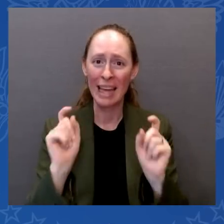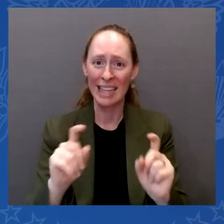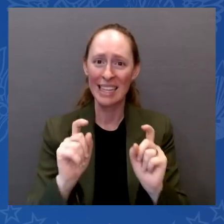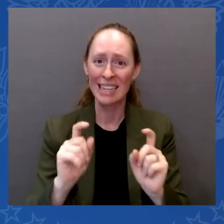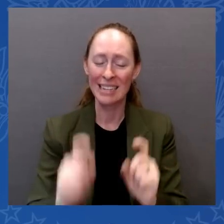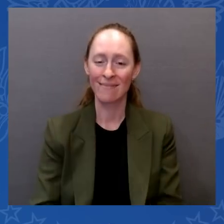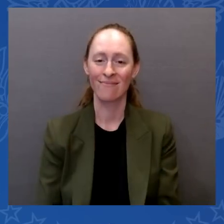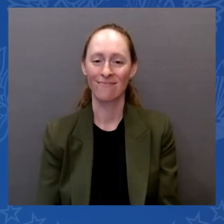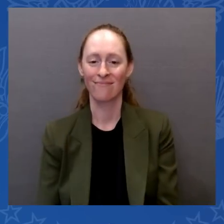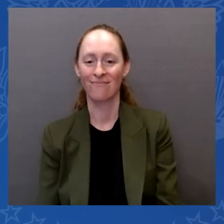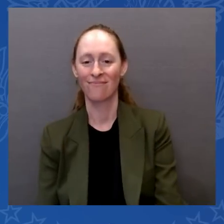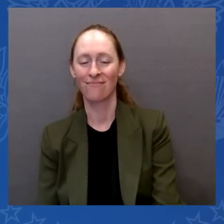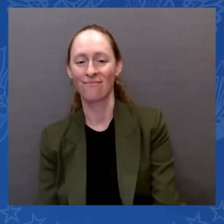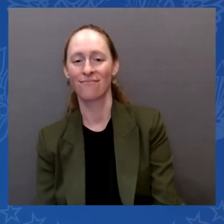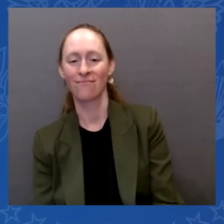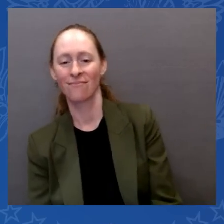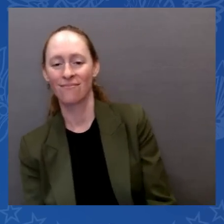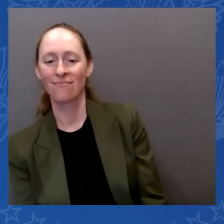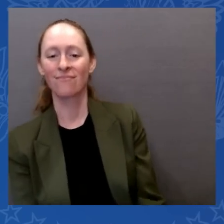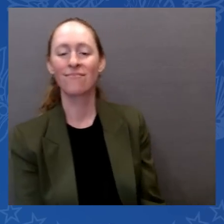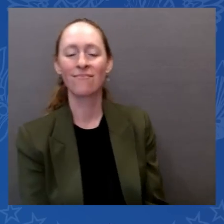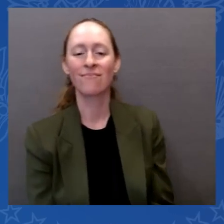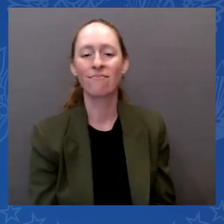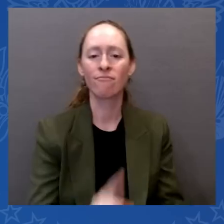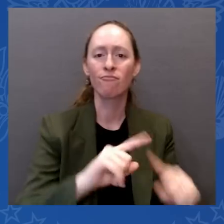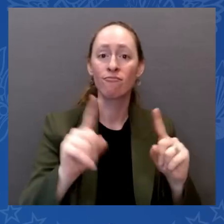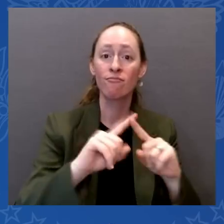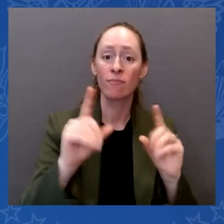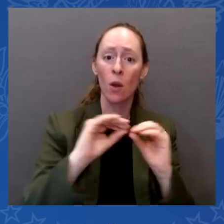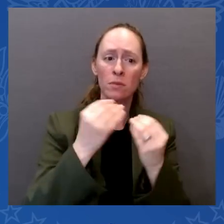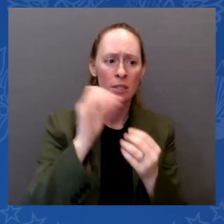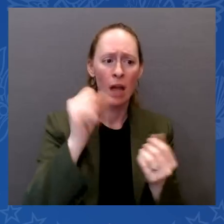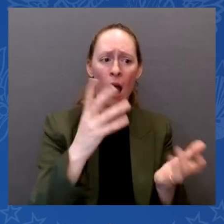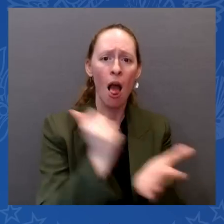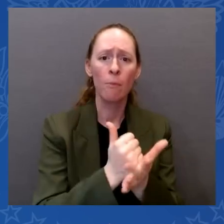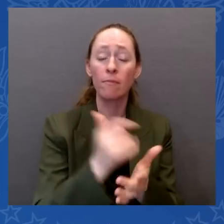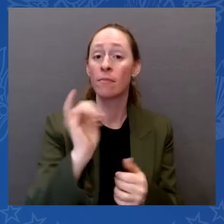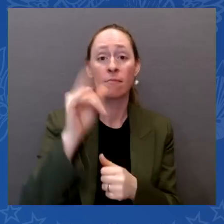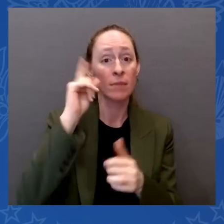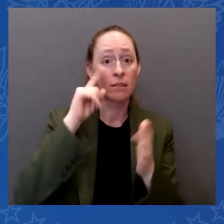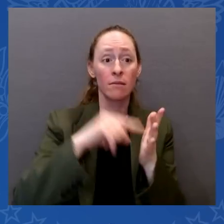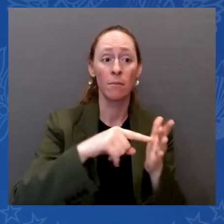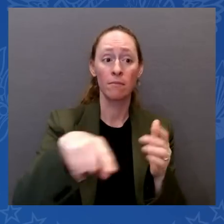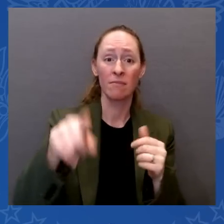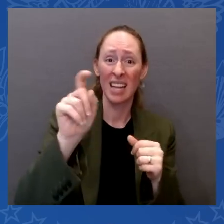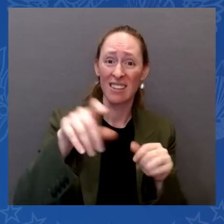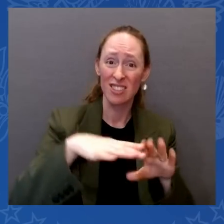so workers with kids who are the only parents at home don't have to choose between taking care of their families and completing their training or --